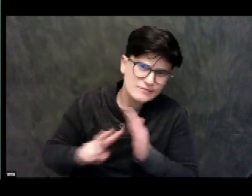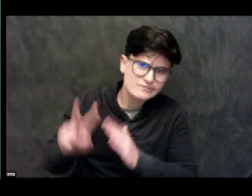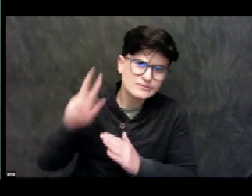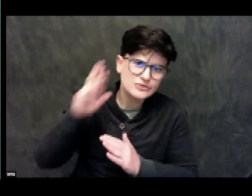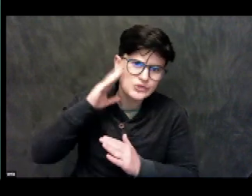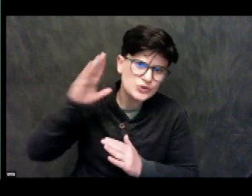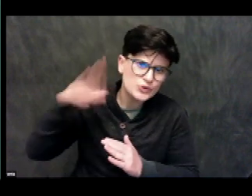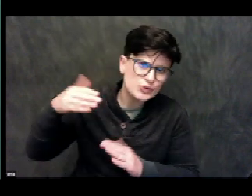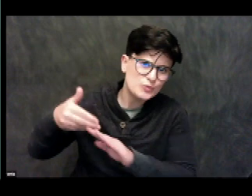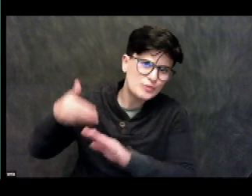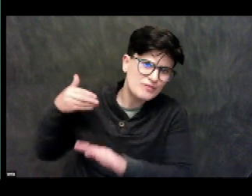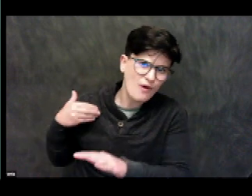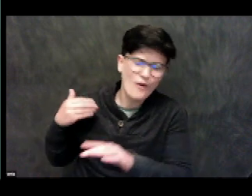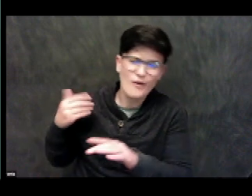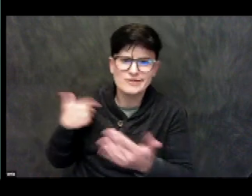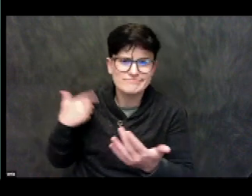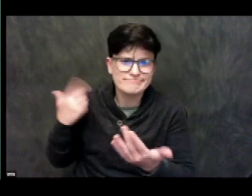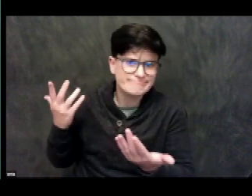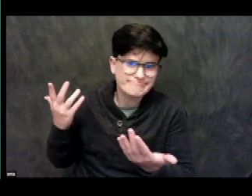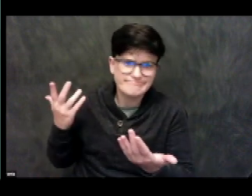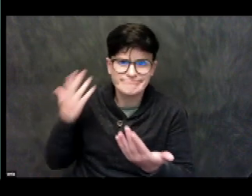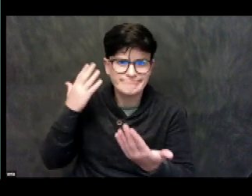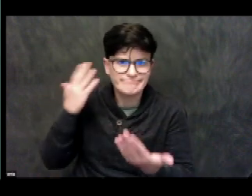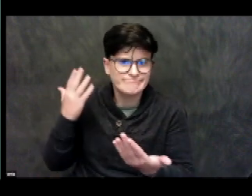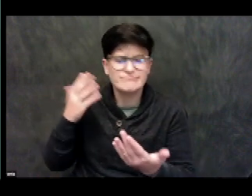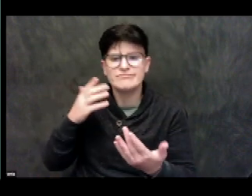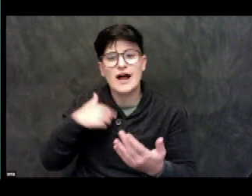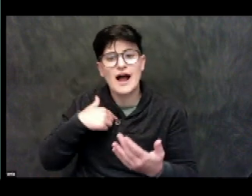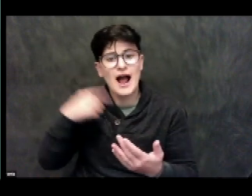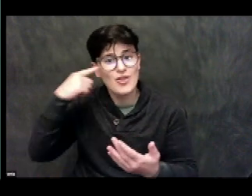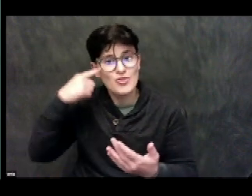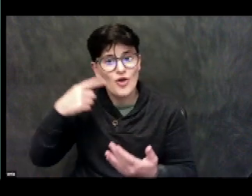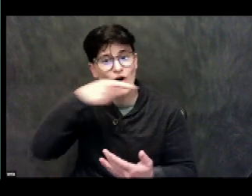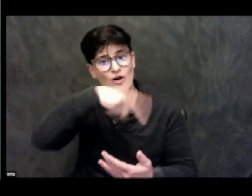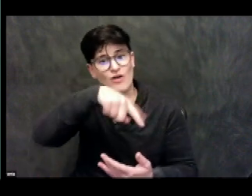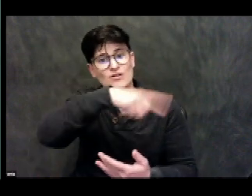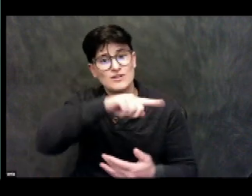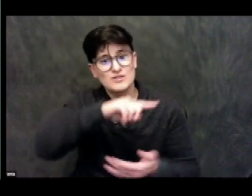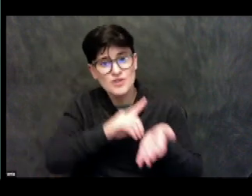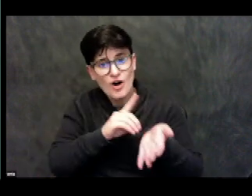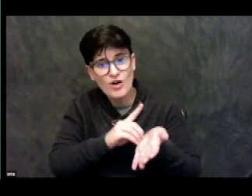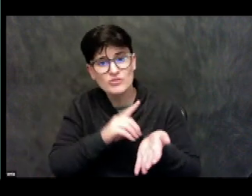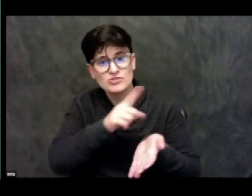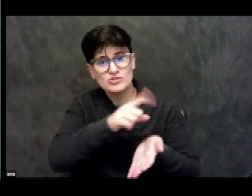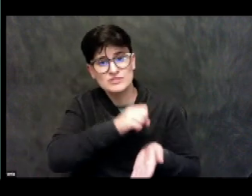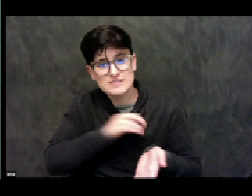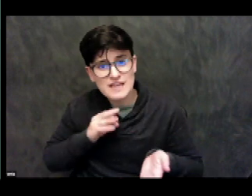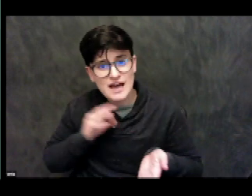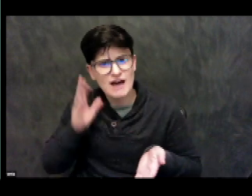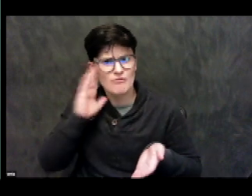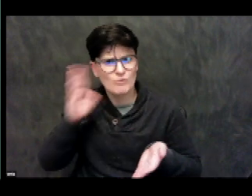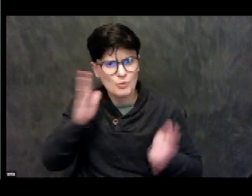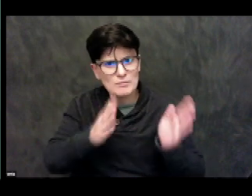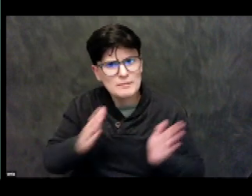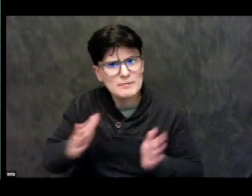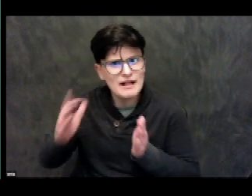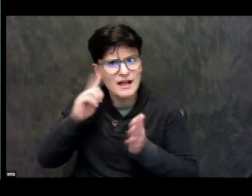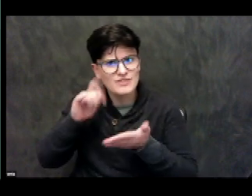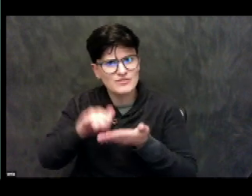I thought the doctors and the staff would have planned for those things, knowing for the past nine months that I've used the wheelchair